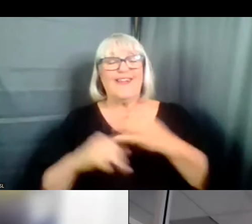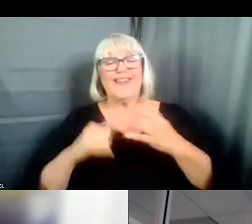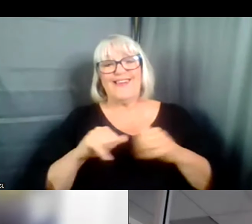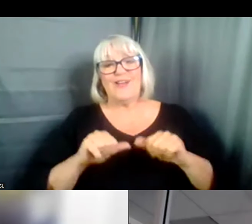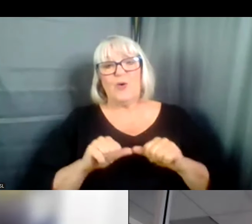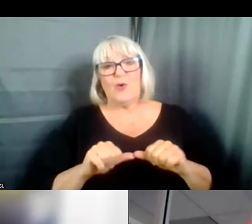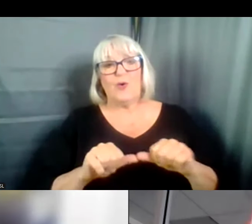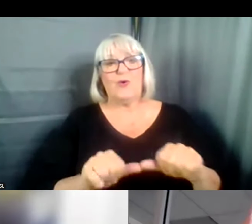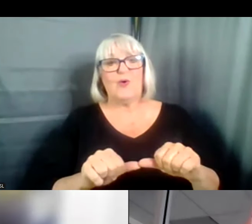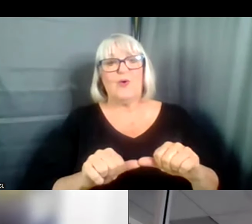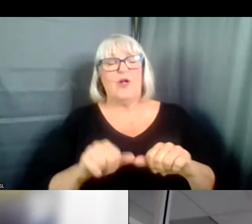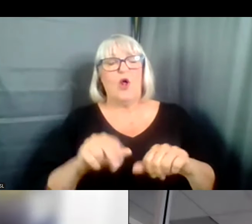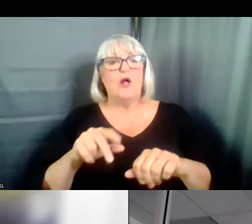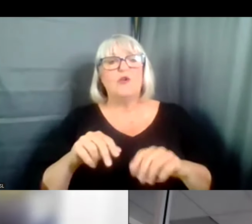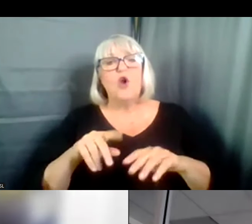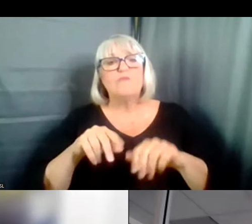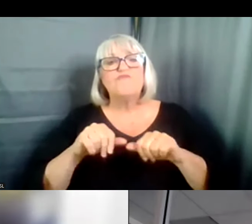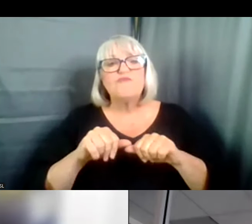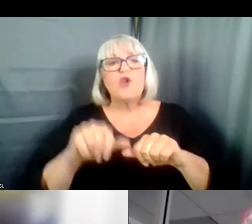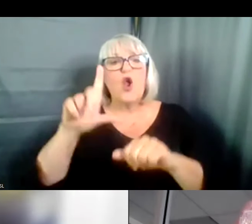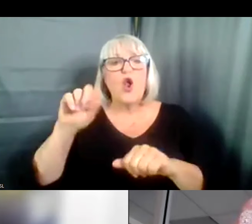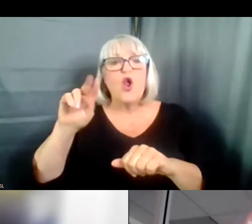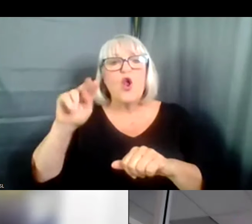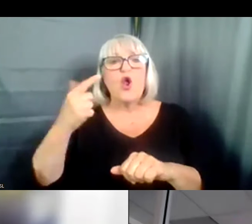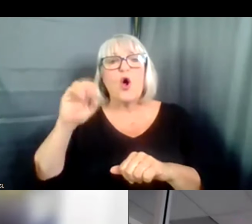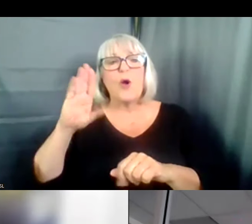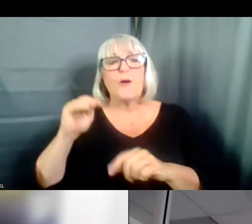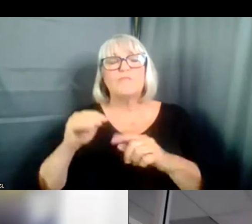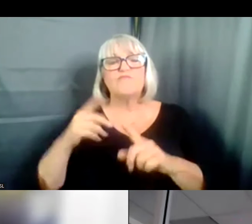of the long term care initiative which you know has that apprenticeship within its